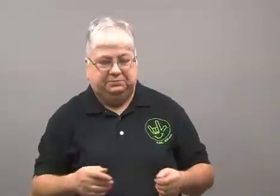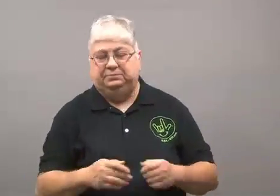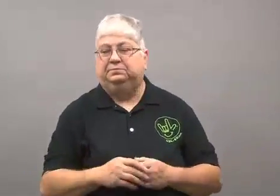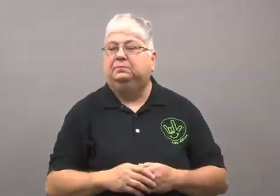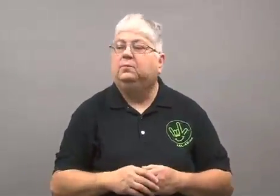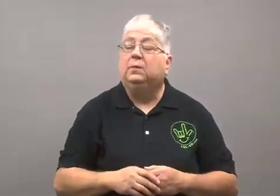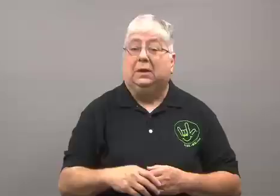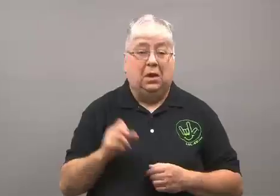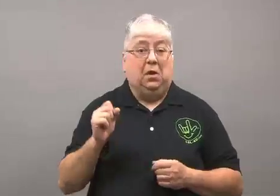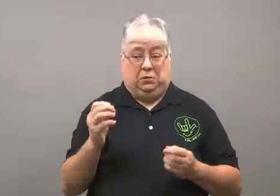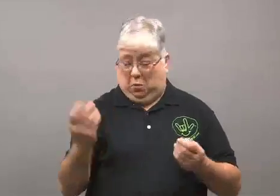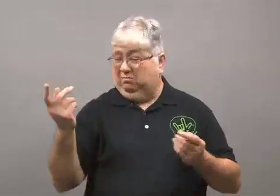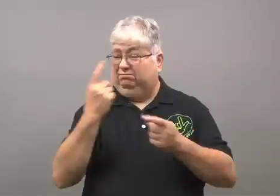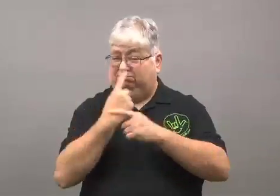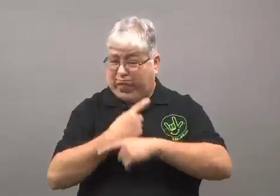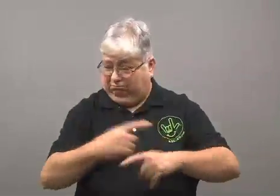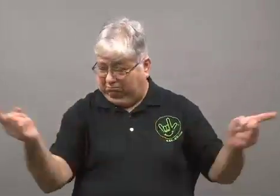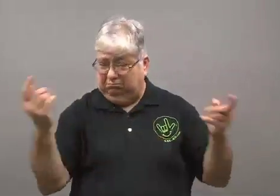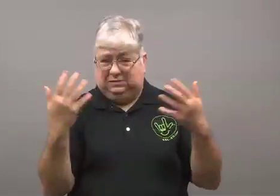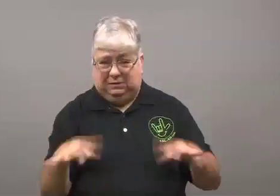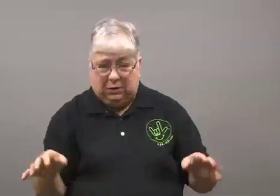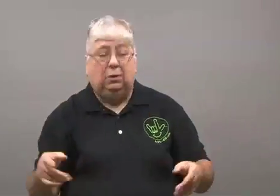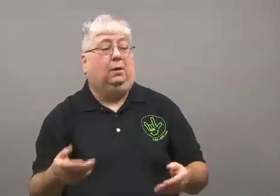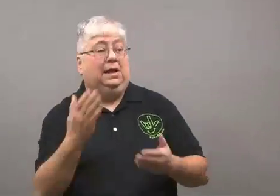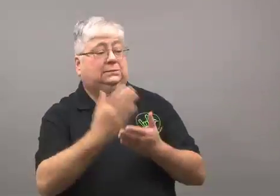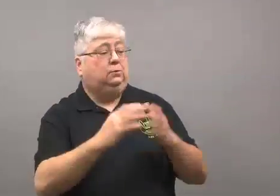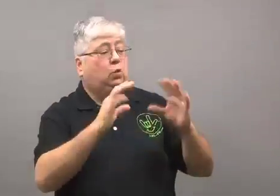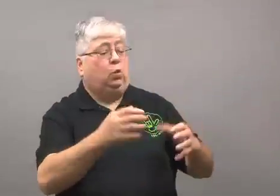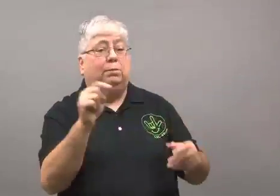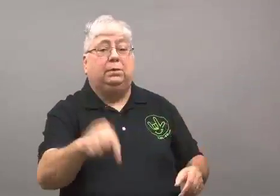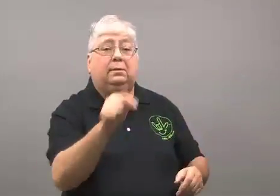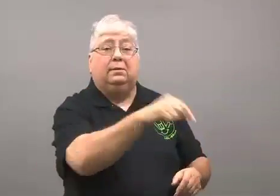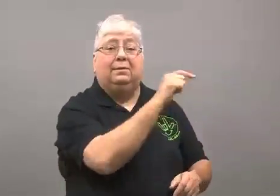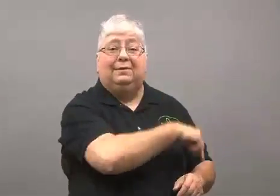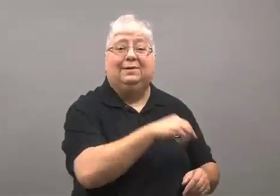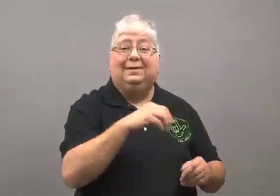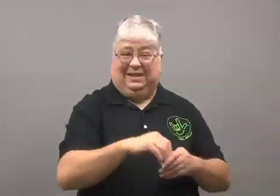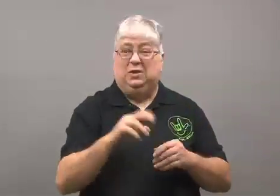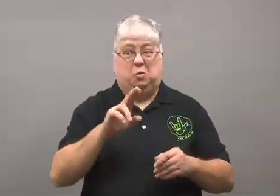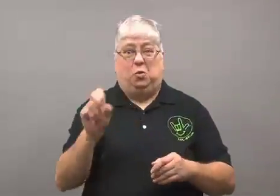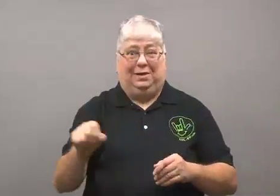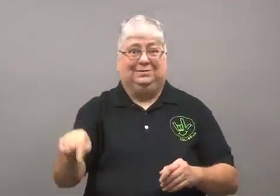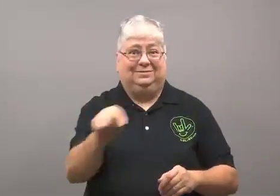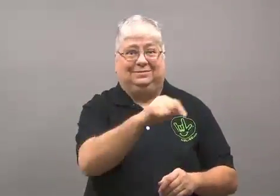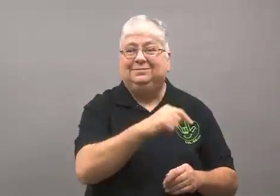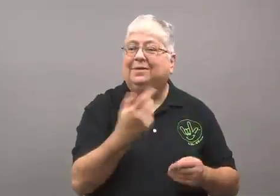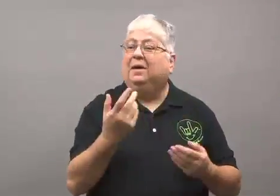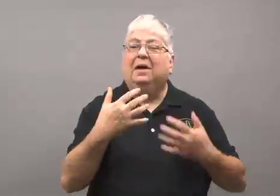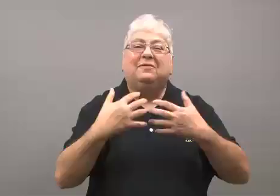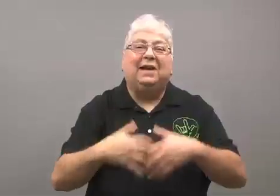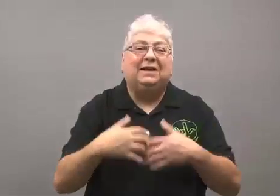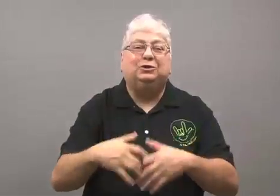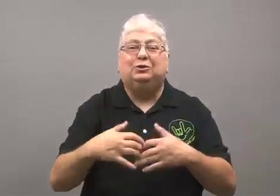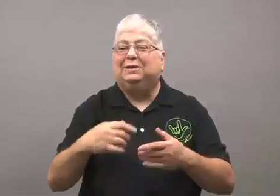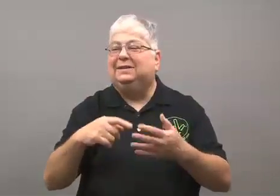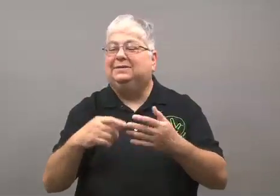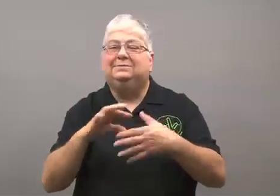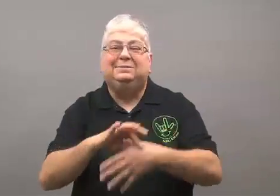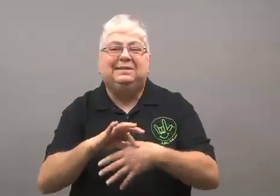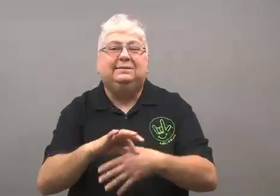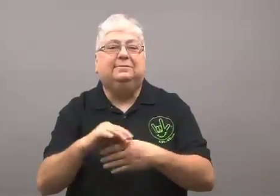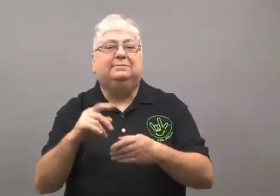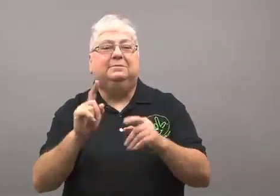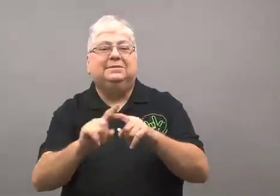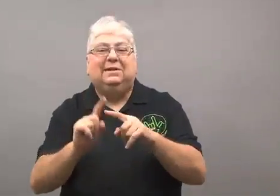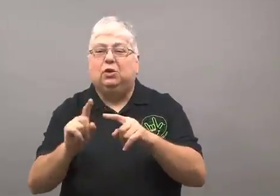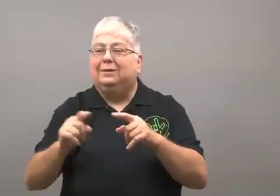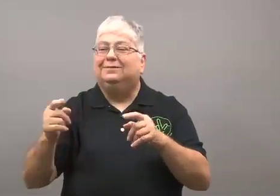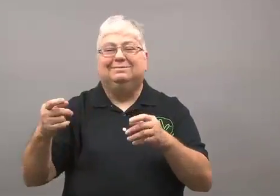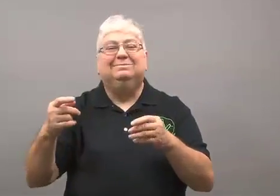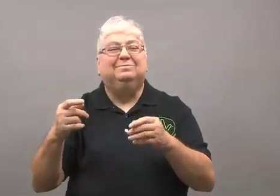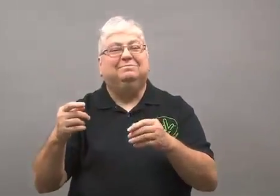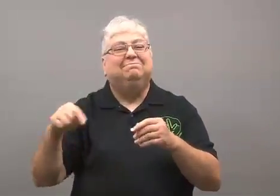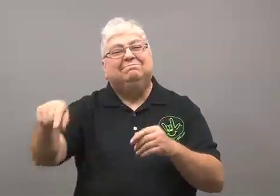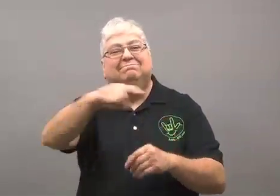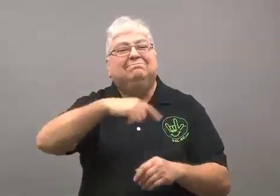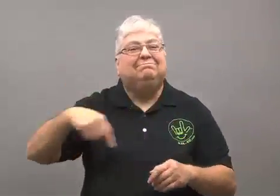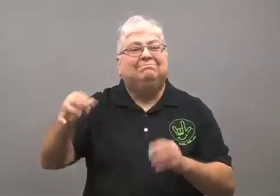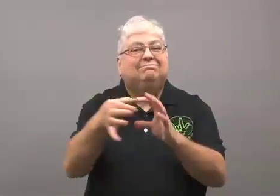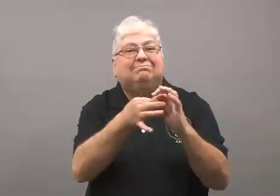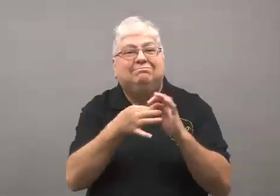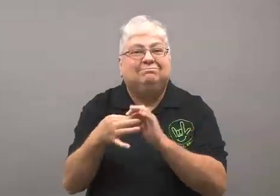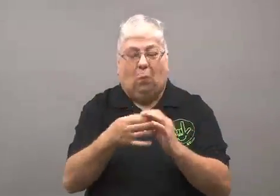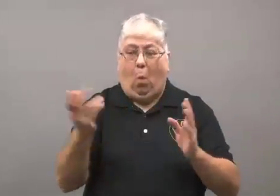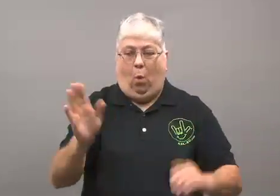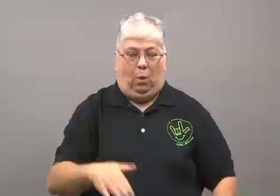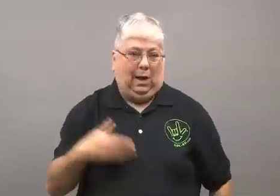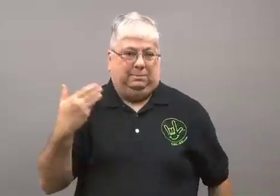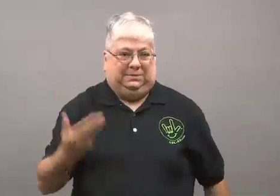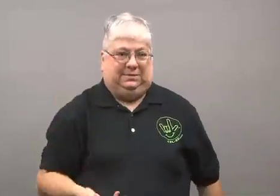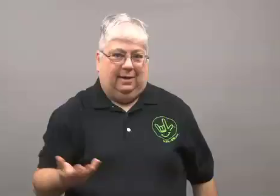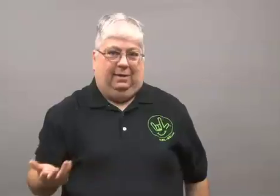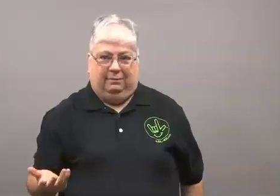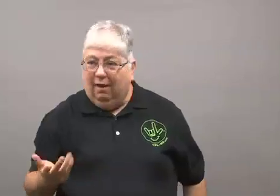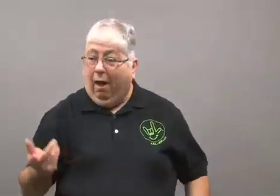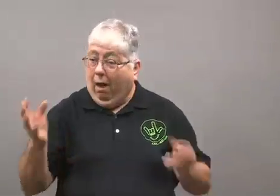When the WHO report was made public people and companies associated with meat factories were upset.